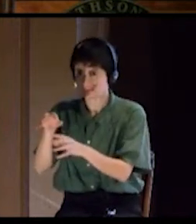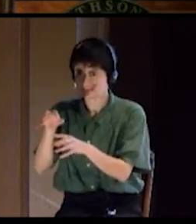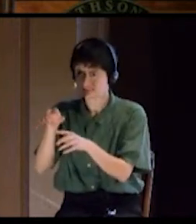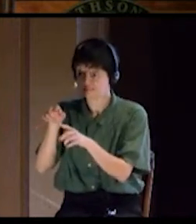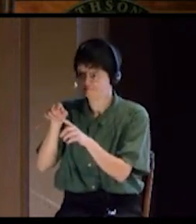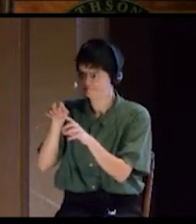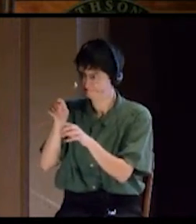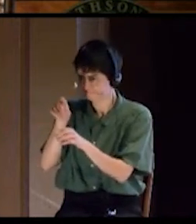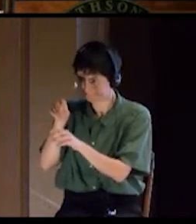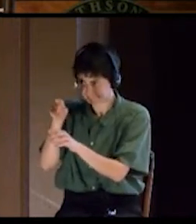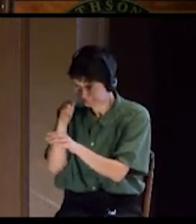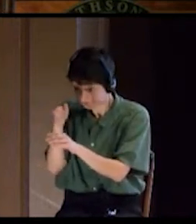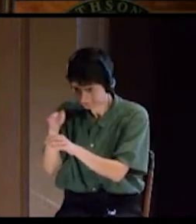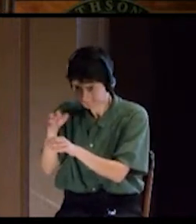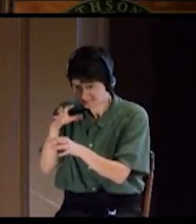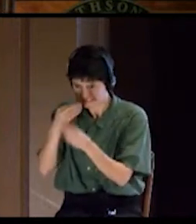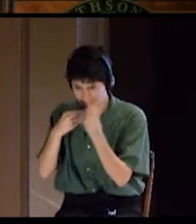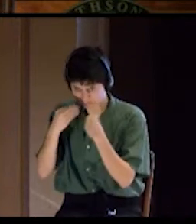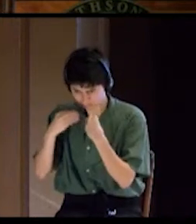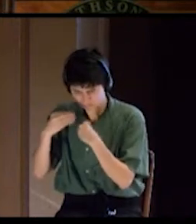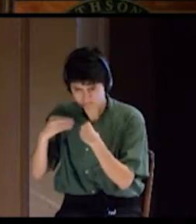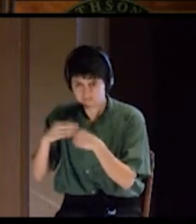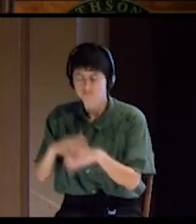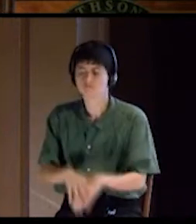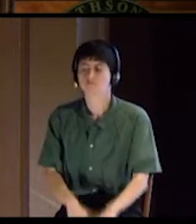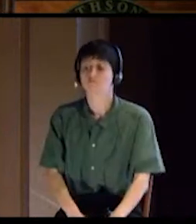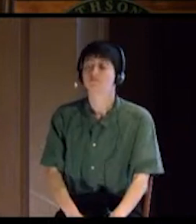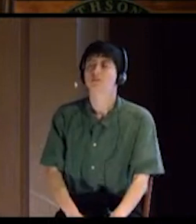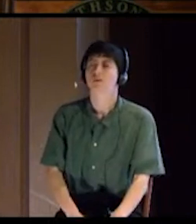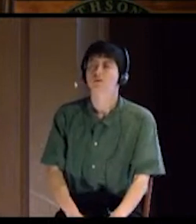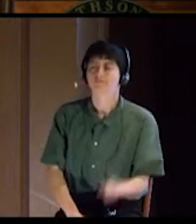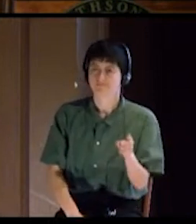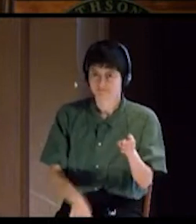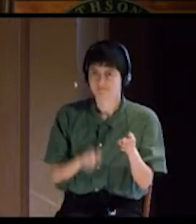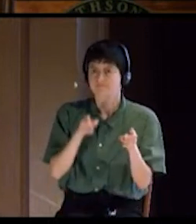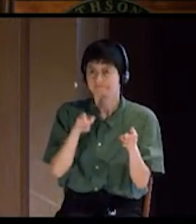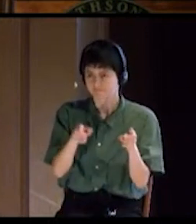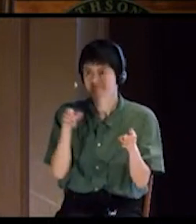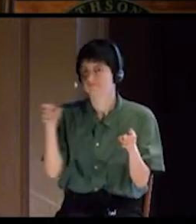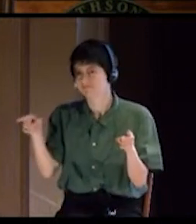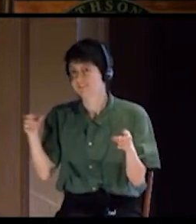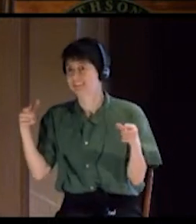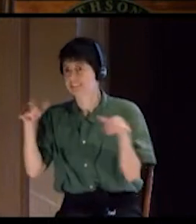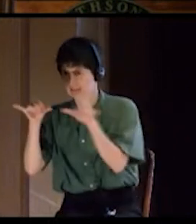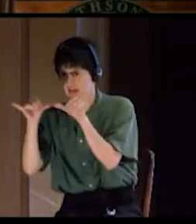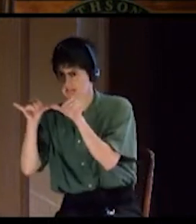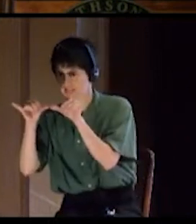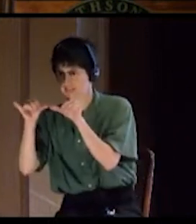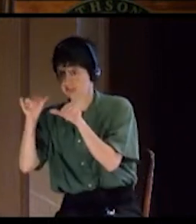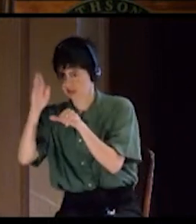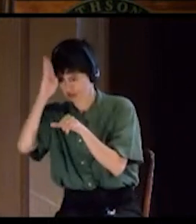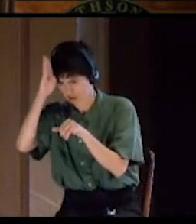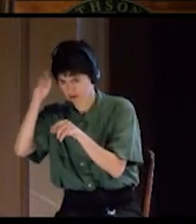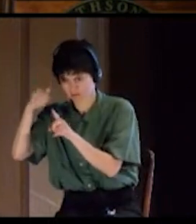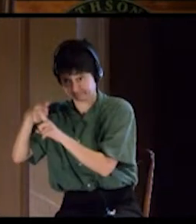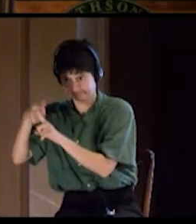They also greatly increased in size during this time. So you have two things happening.